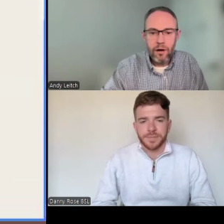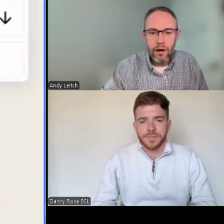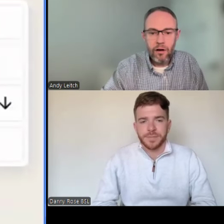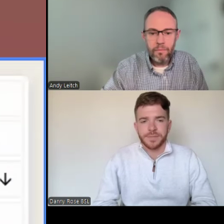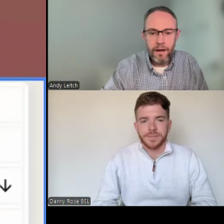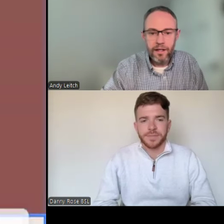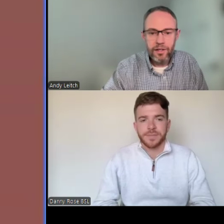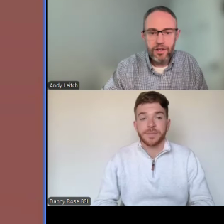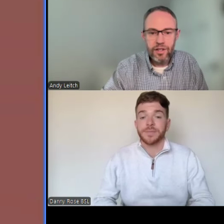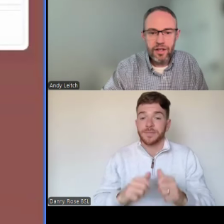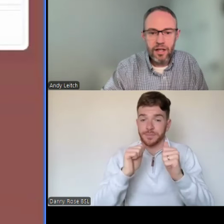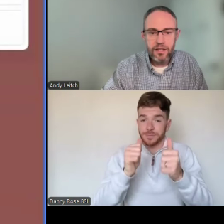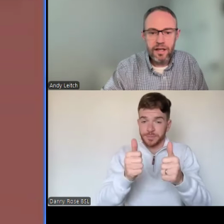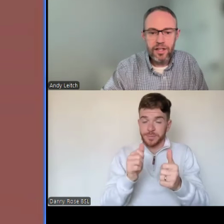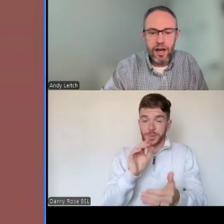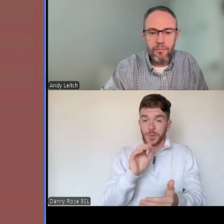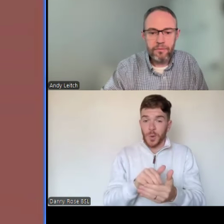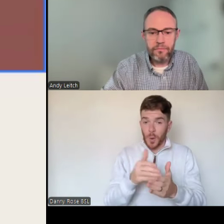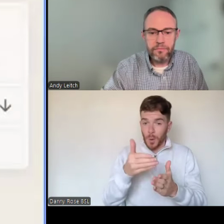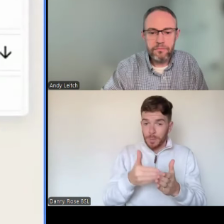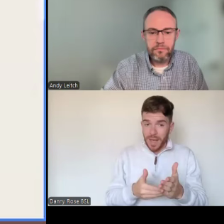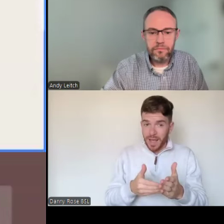Our homepage is starting to take shape.